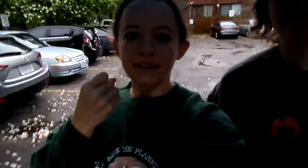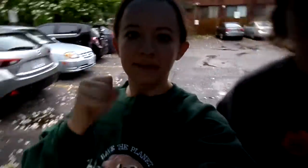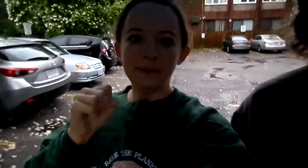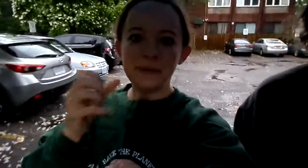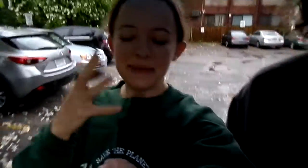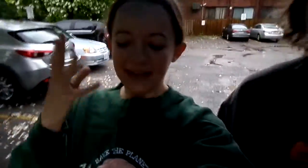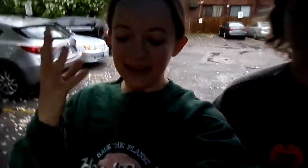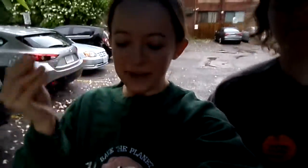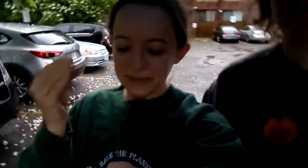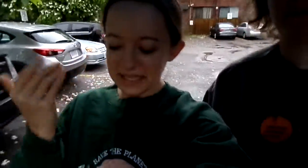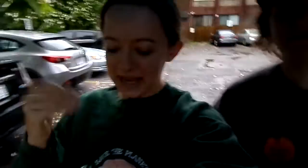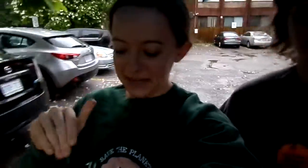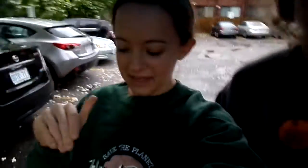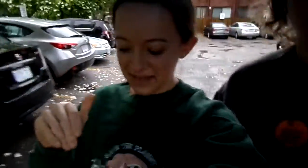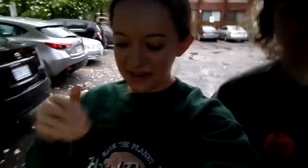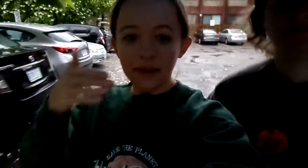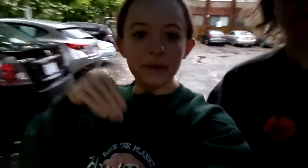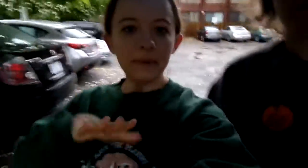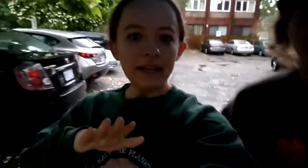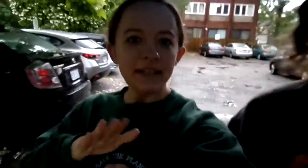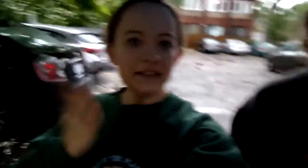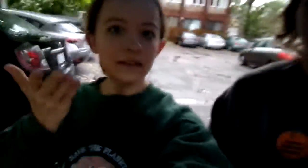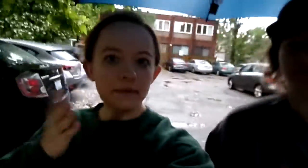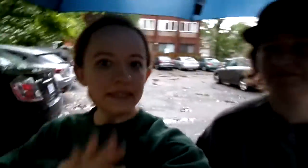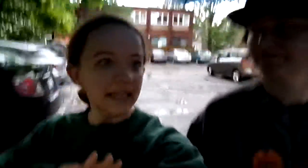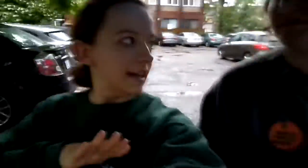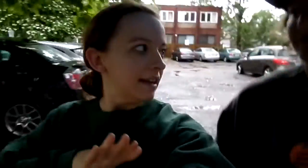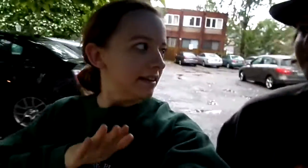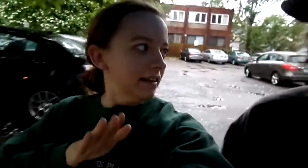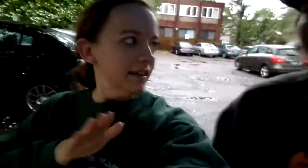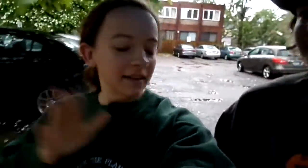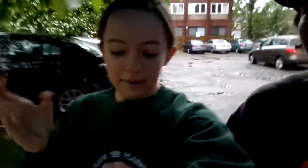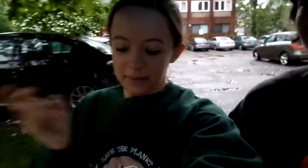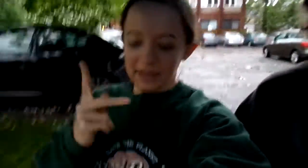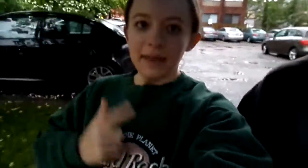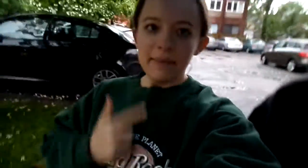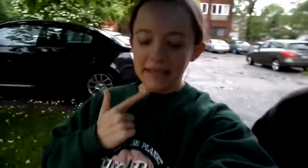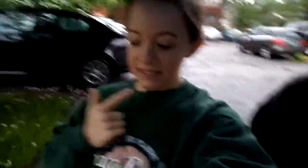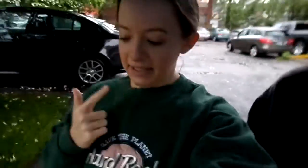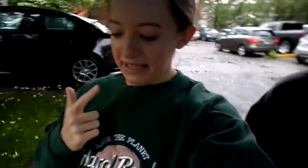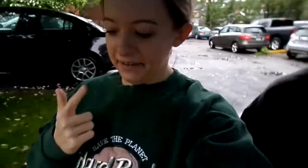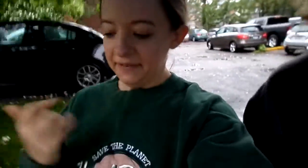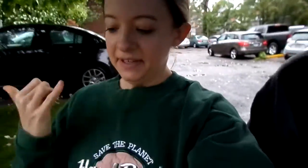Well we made it outside again. We went in... we died... and came back to life.